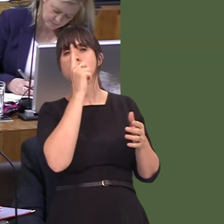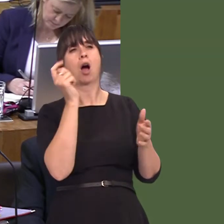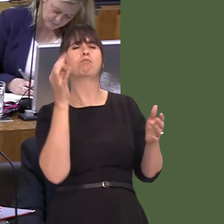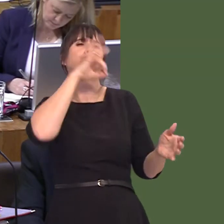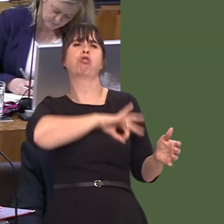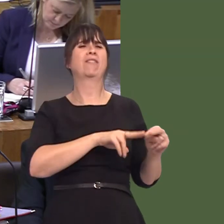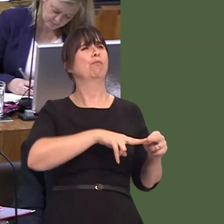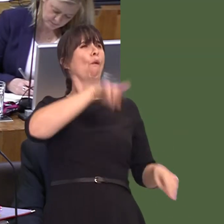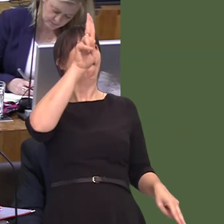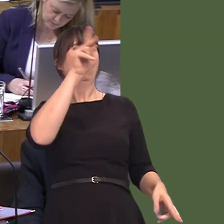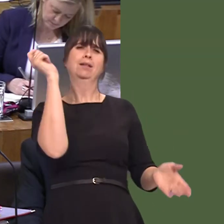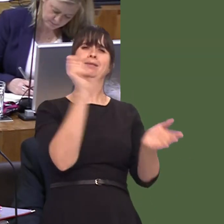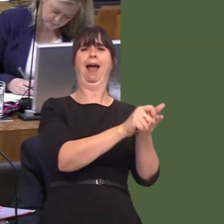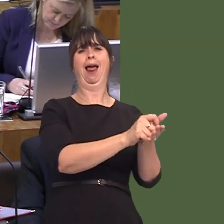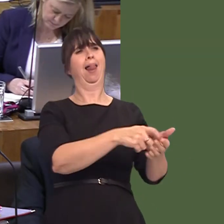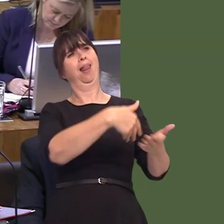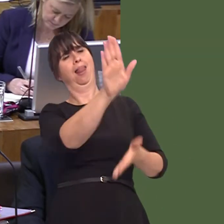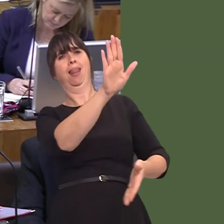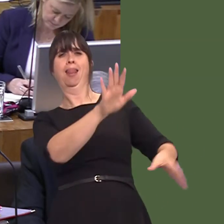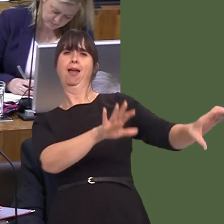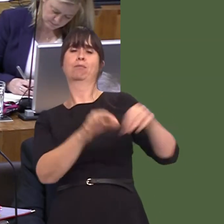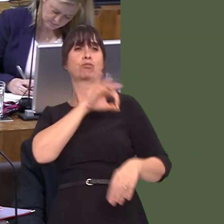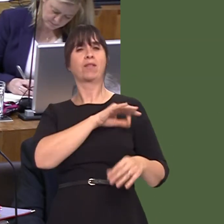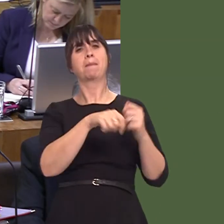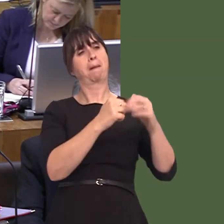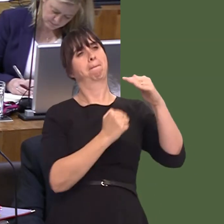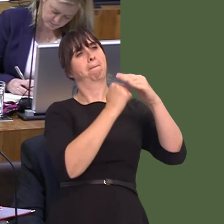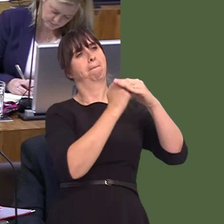People can make a little money from houses that they sell, but the prices are kept low